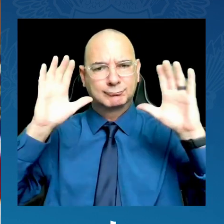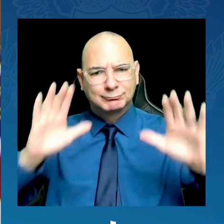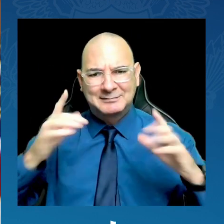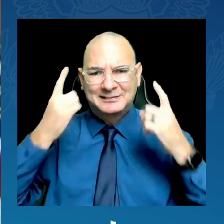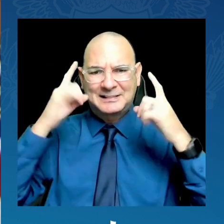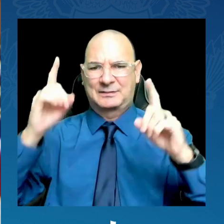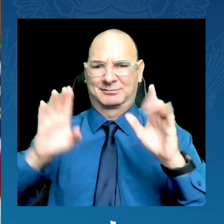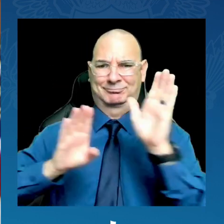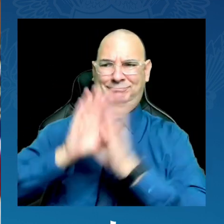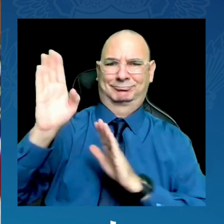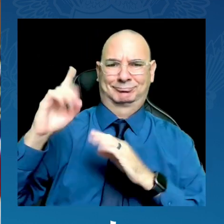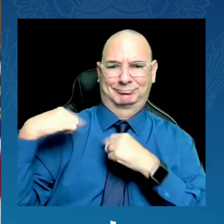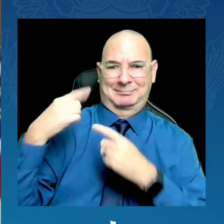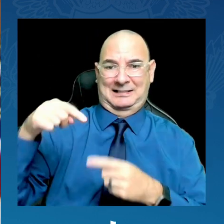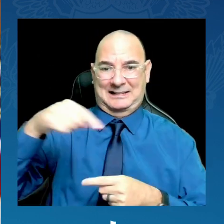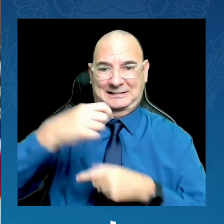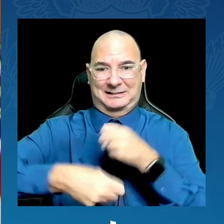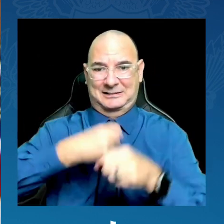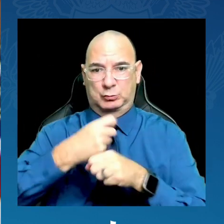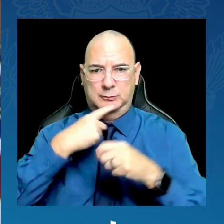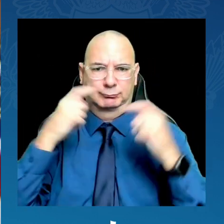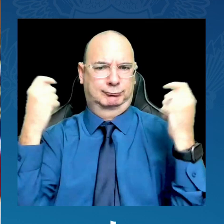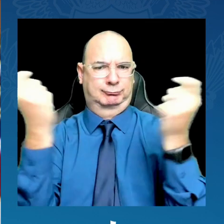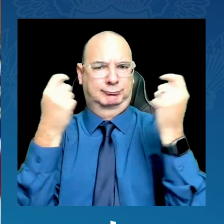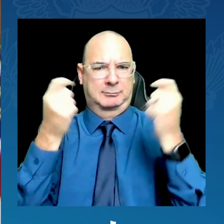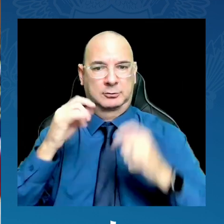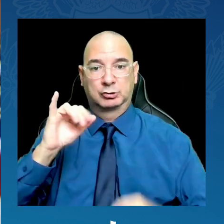Johnson Space Center's 60th anniversary in Houston.